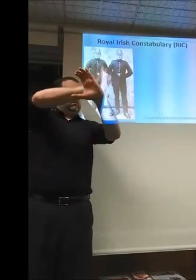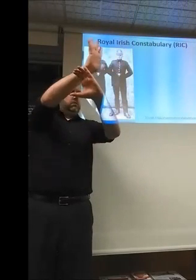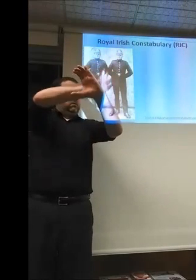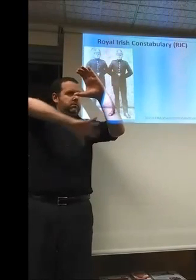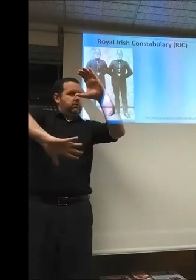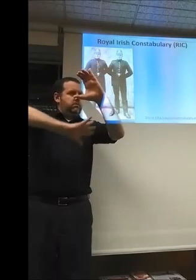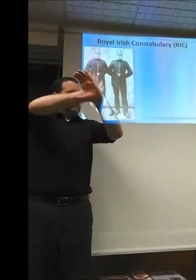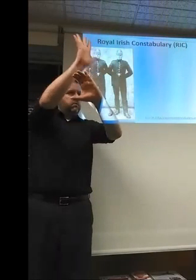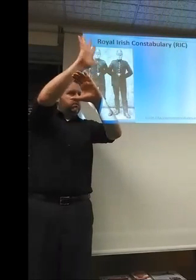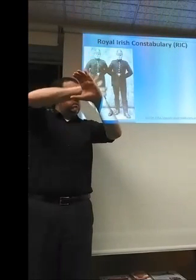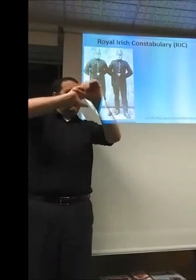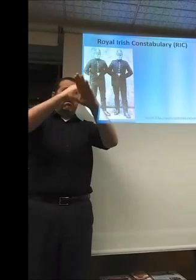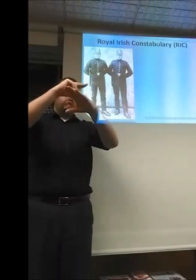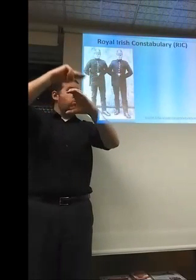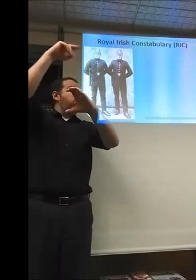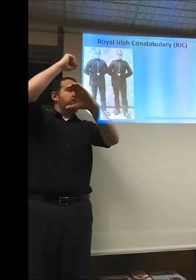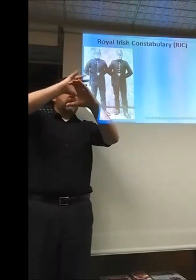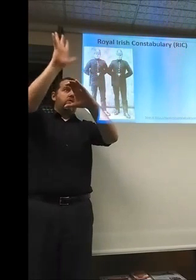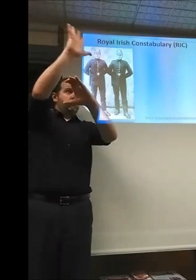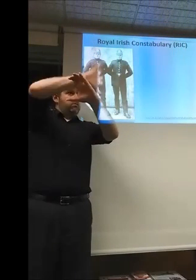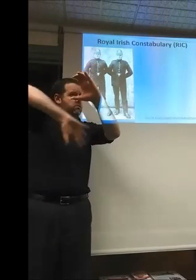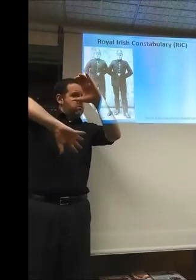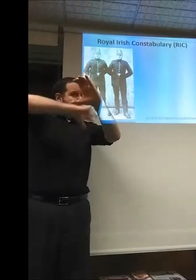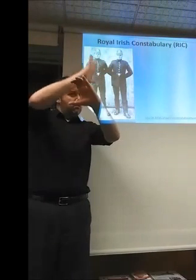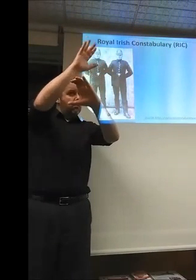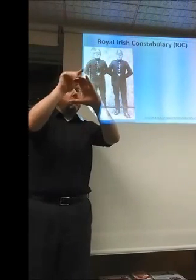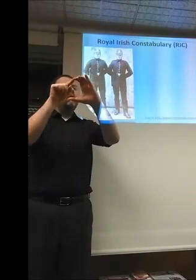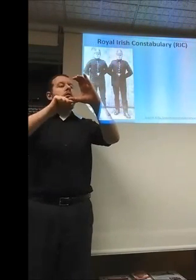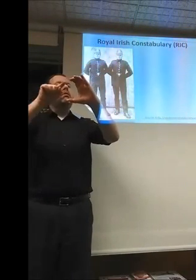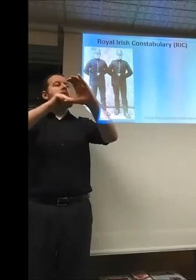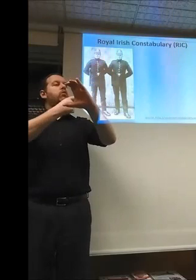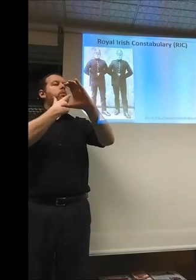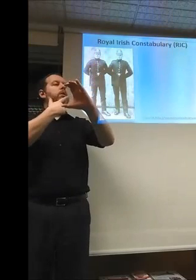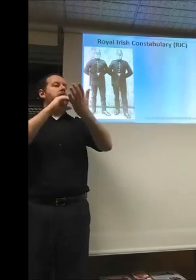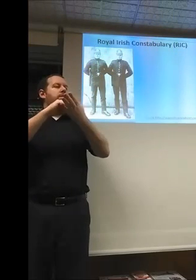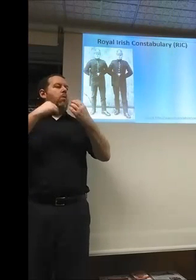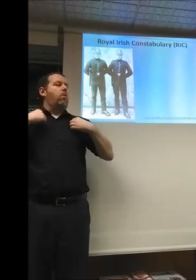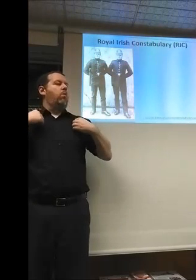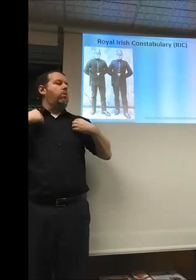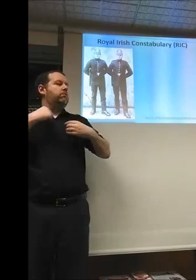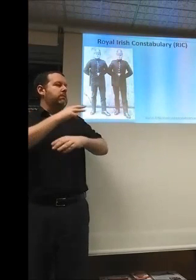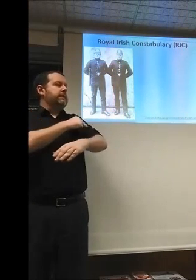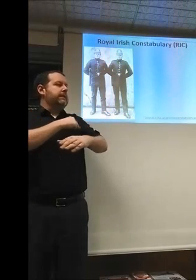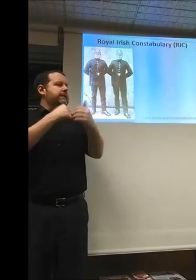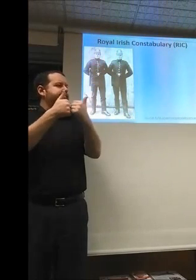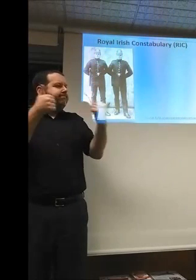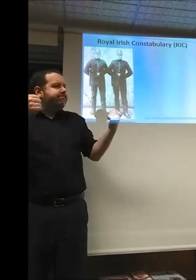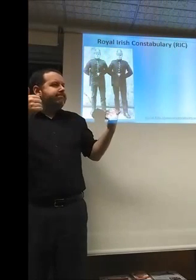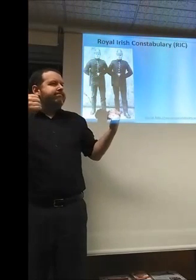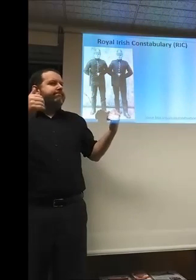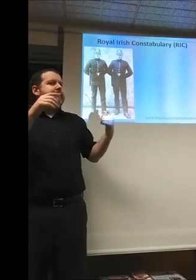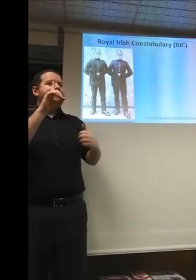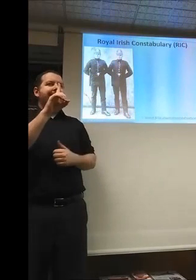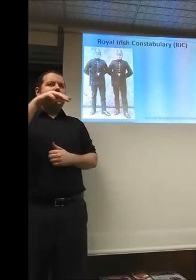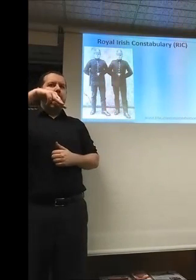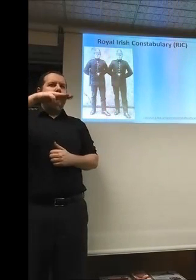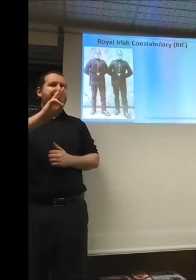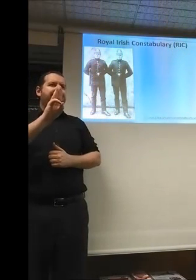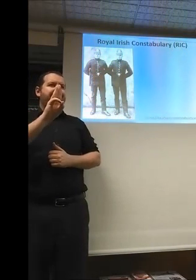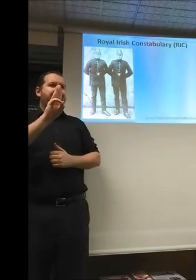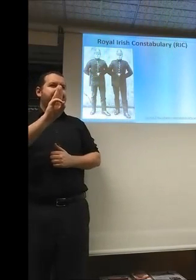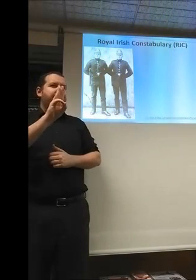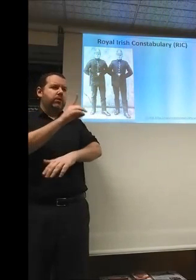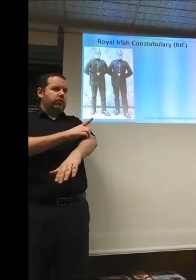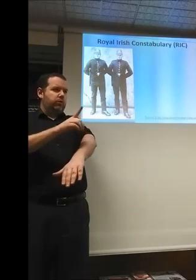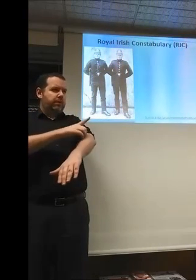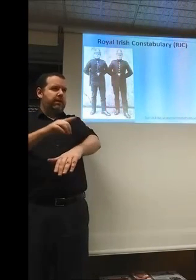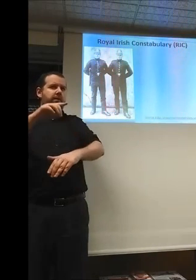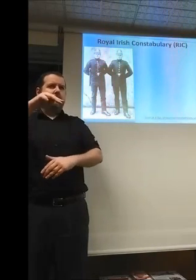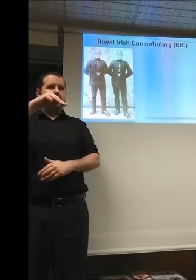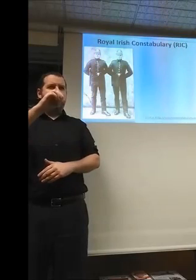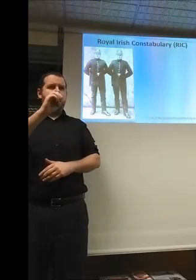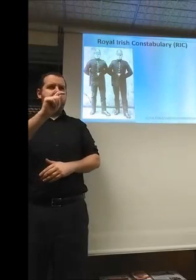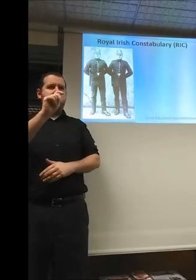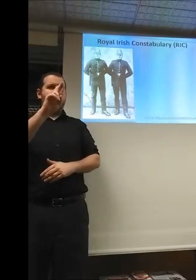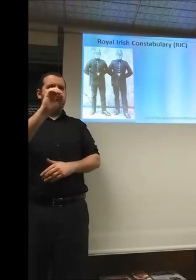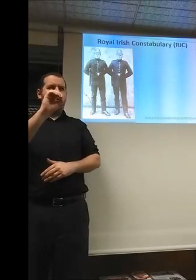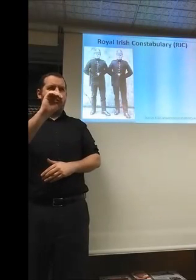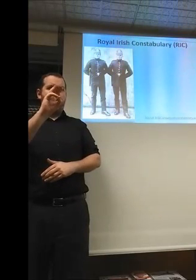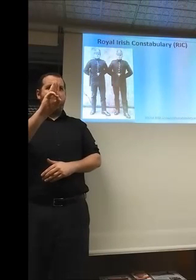So this is the police outside Dublin but within Dublin they had their own police the DEP correction